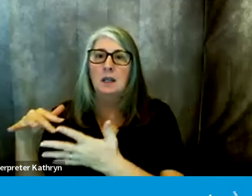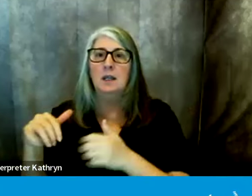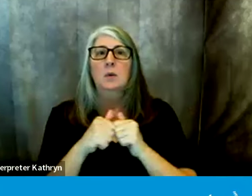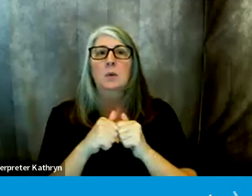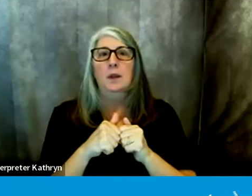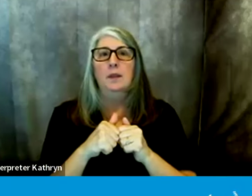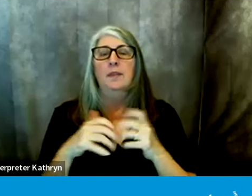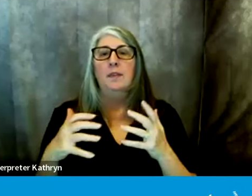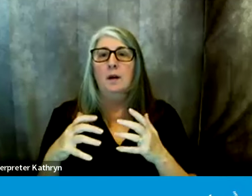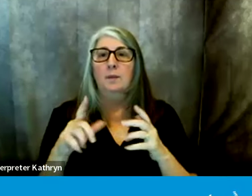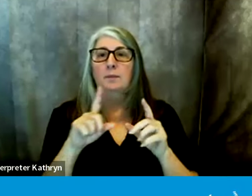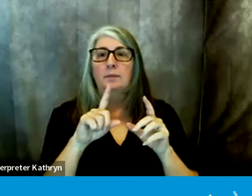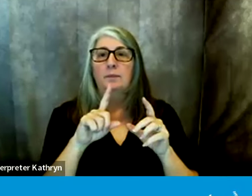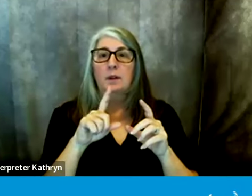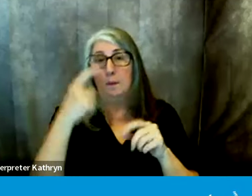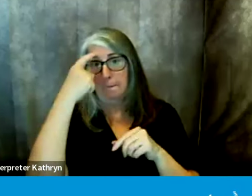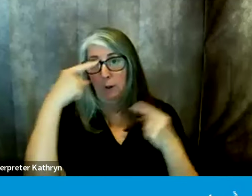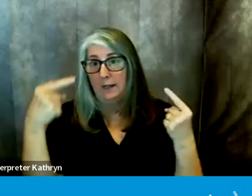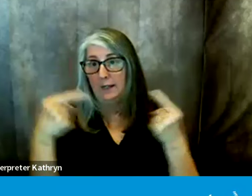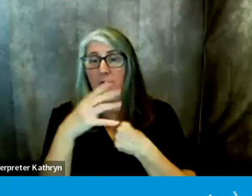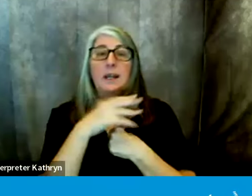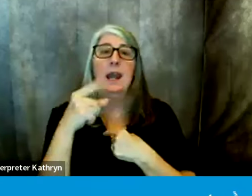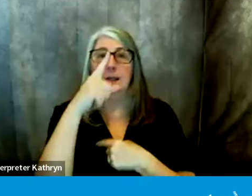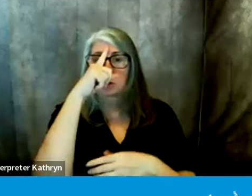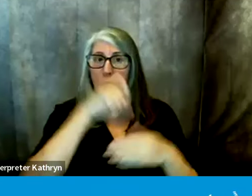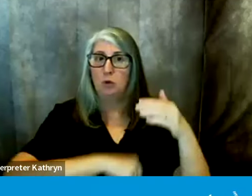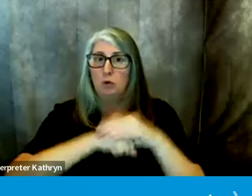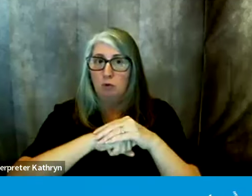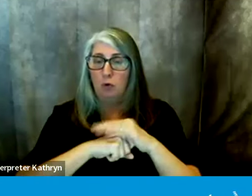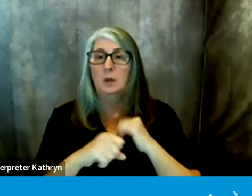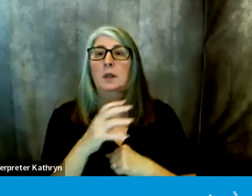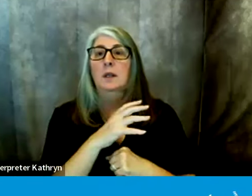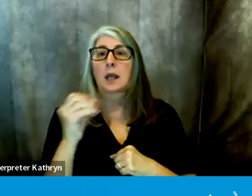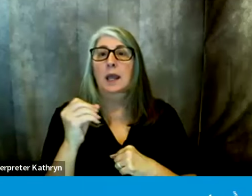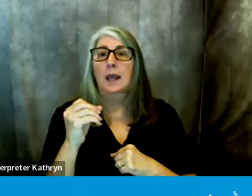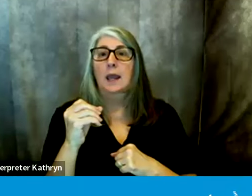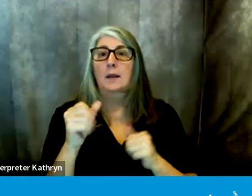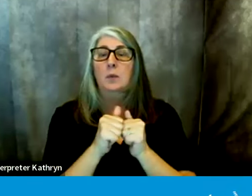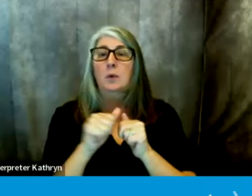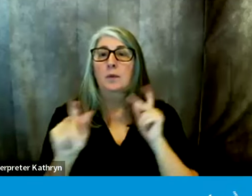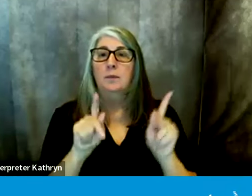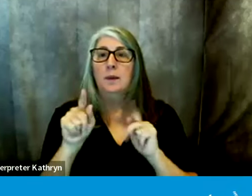as well as with cortical strokes, and even individuals that have spinal cord injuries